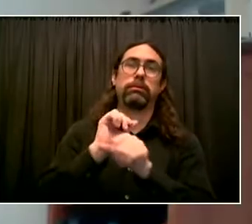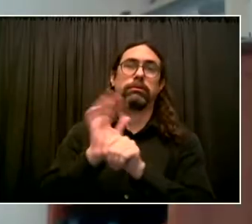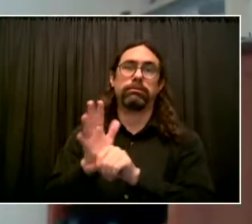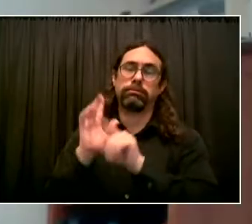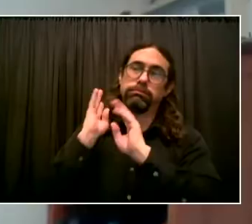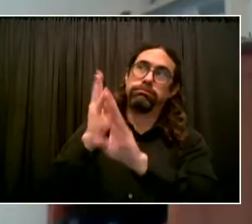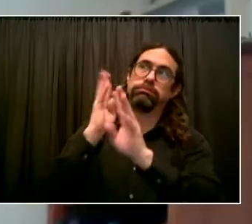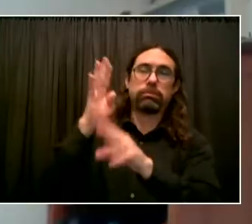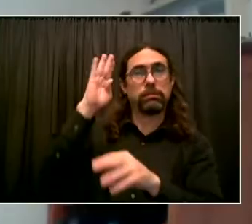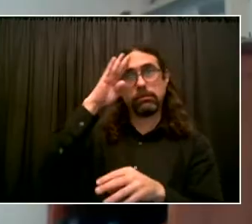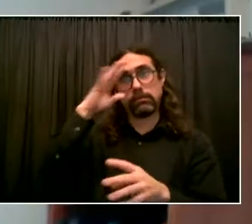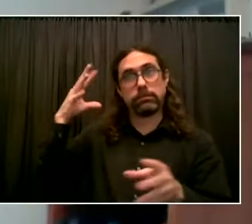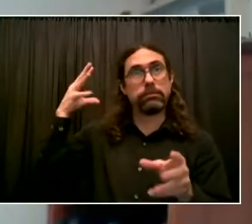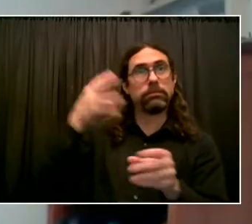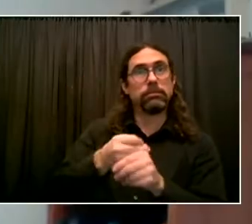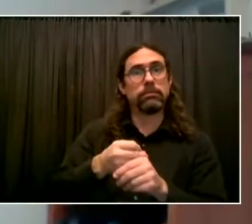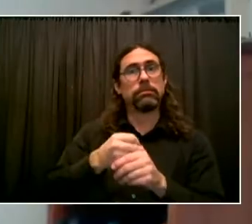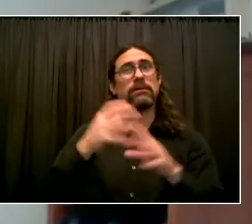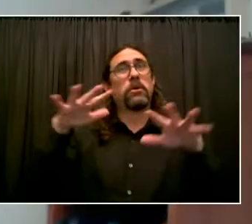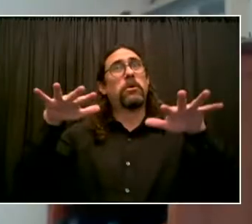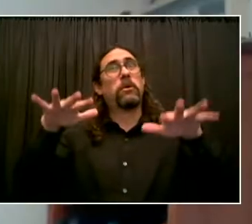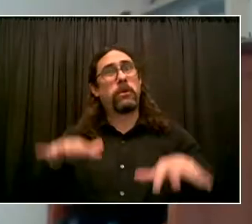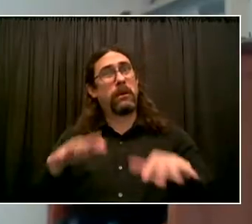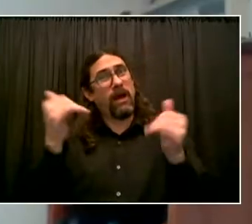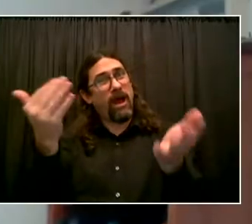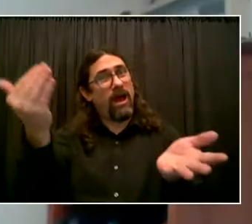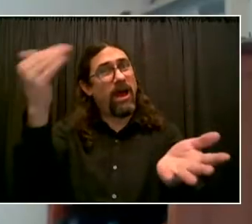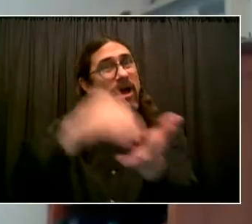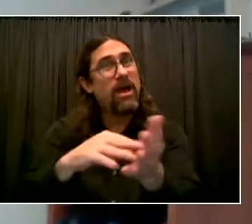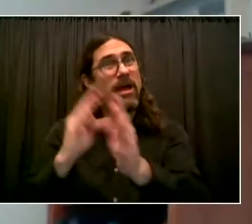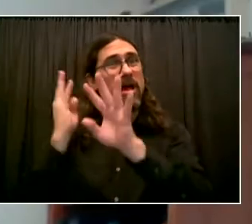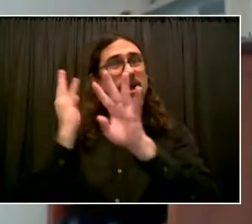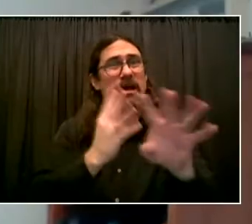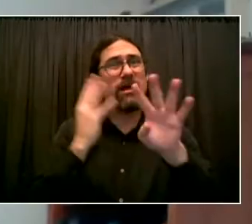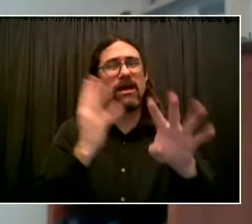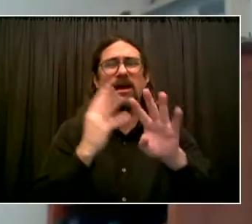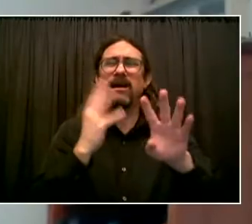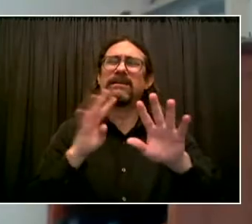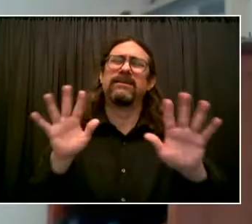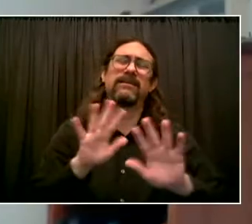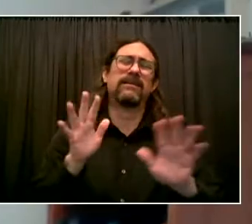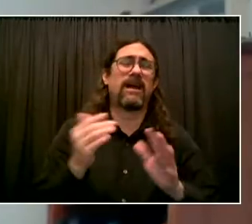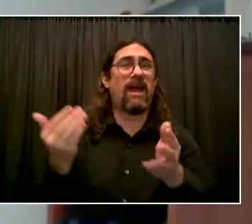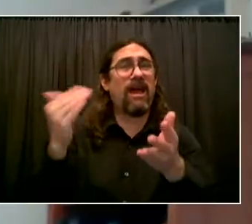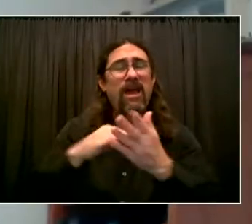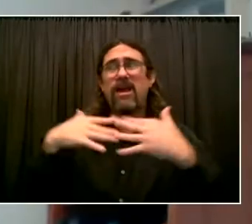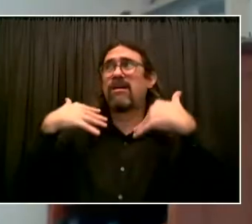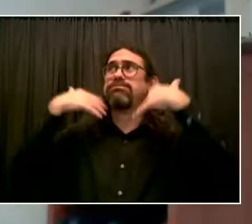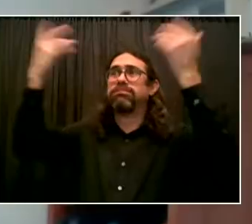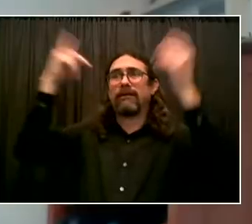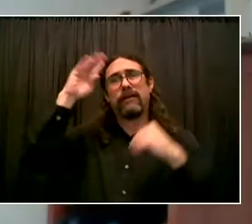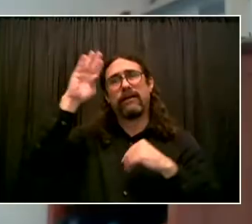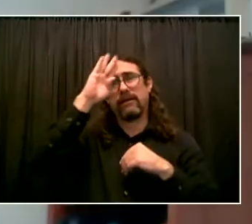THEY CAN'T GIVE THE BEST MEDICAL SERVICES BECAUSE THEY ARE OVERWHELMED. GETTING PEOPLE VACCINATED IS